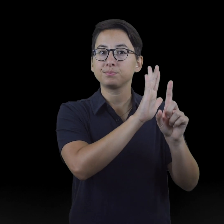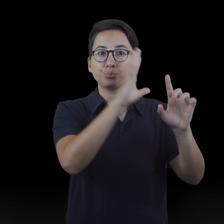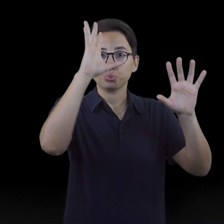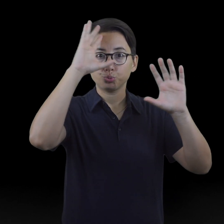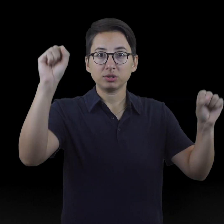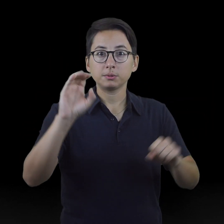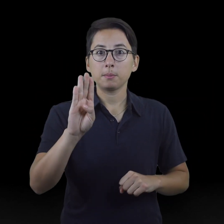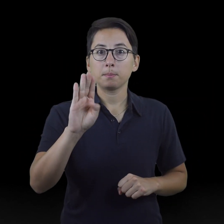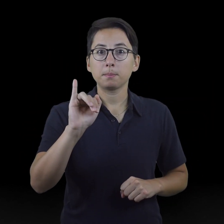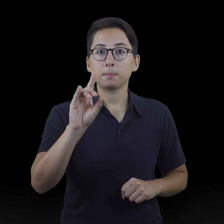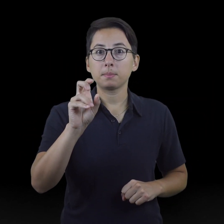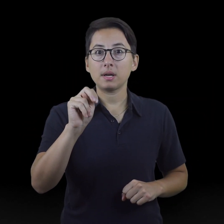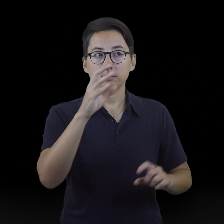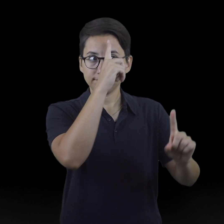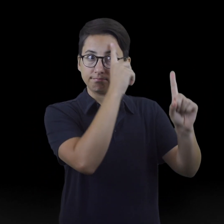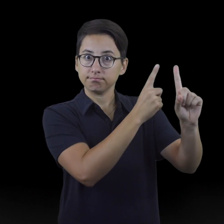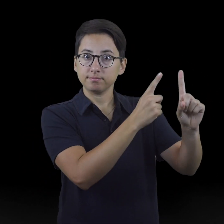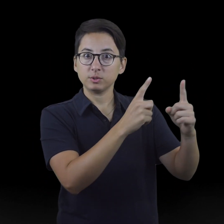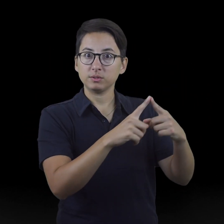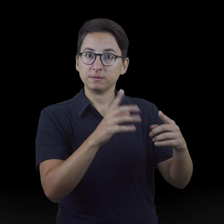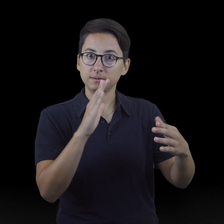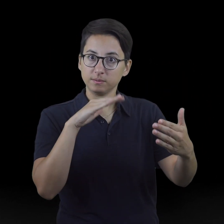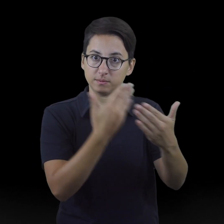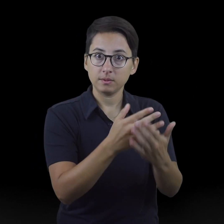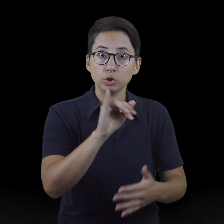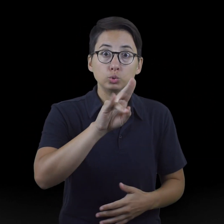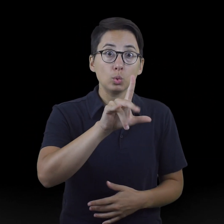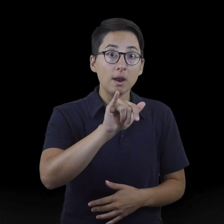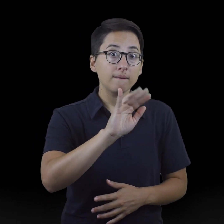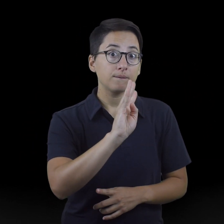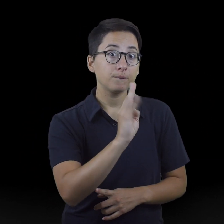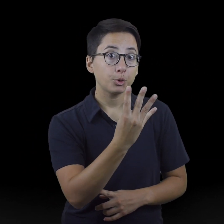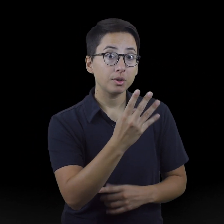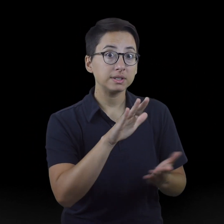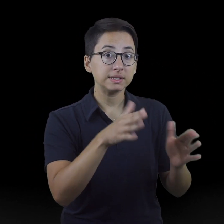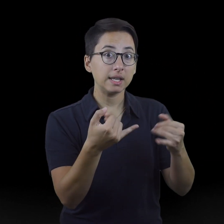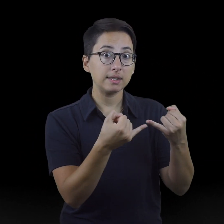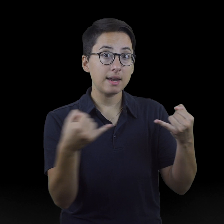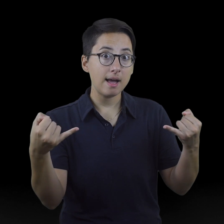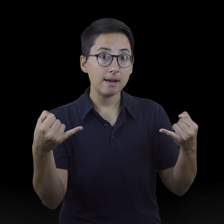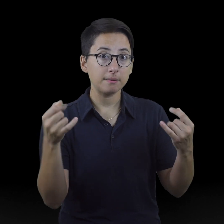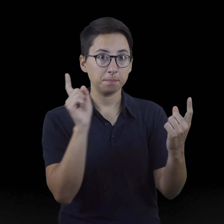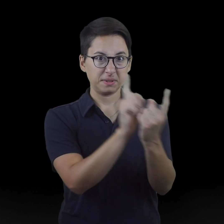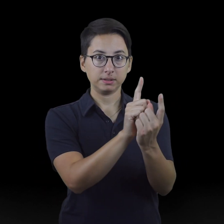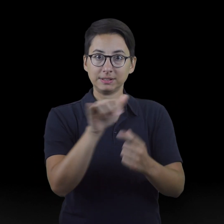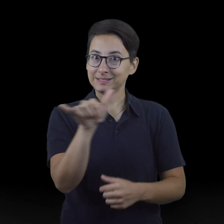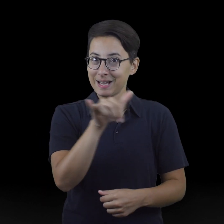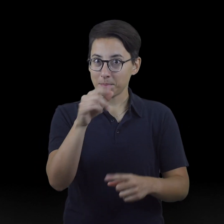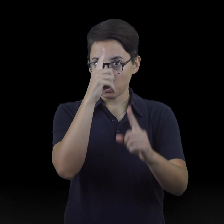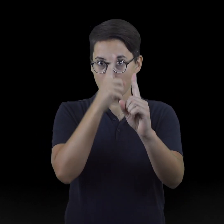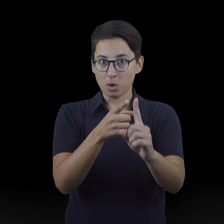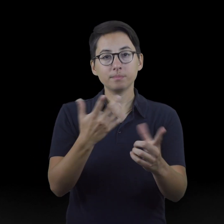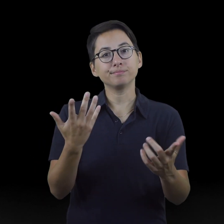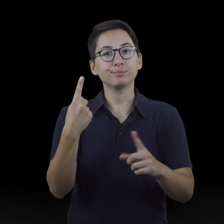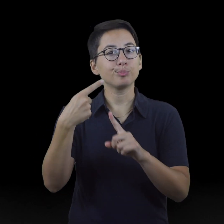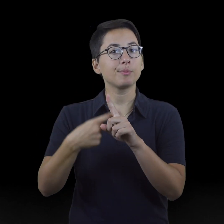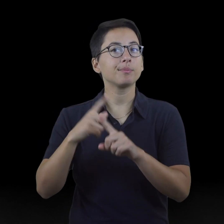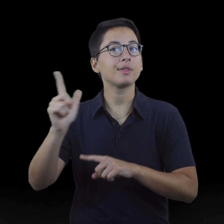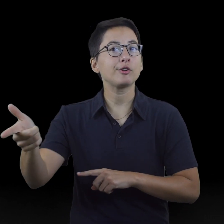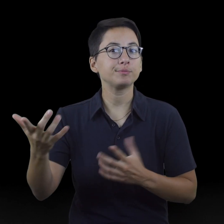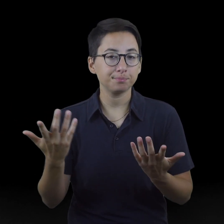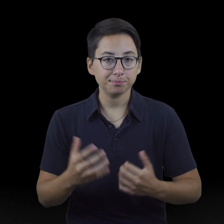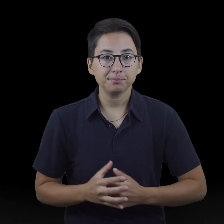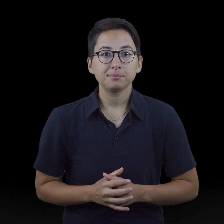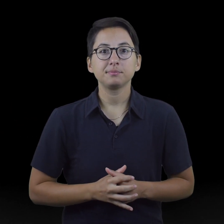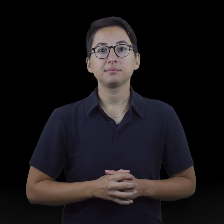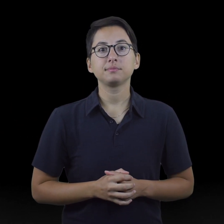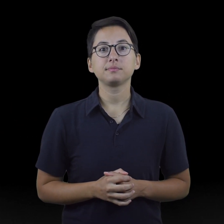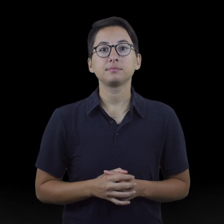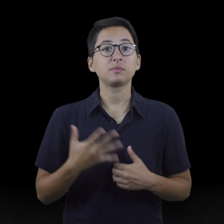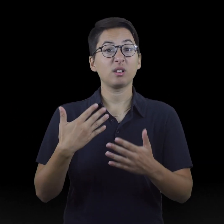President Joe Biden's July 4 deadline to meet that threshold.